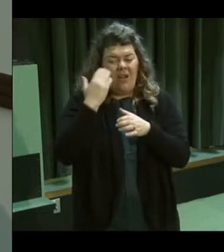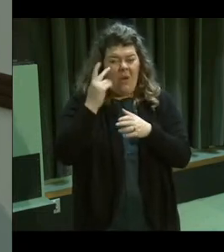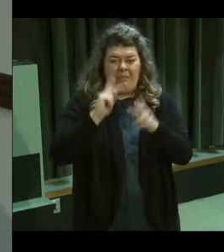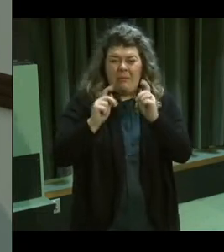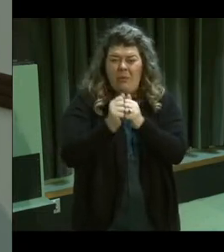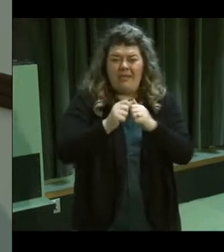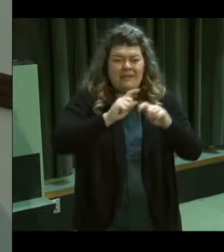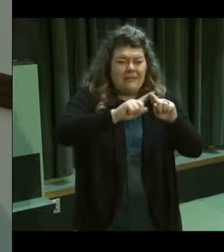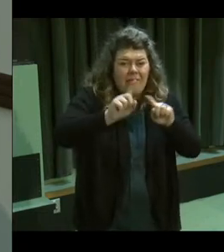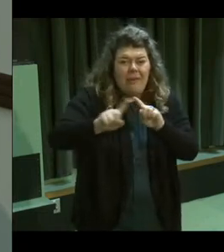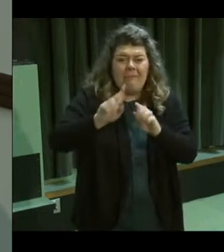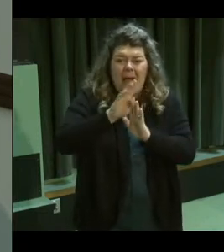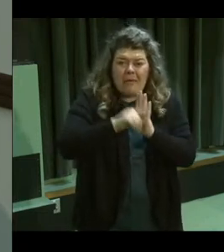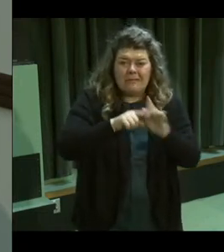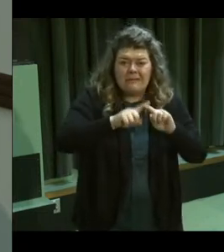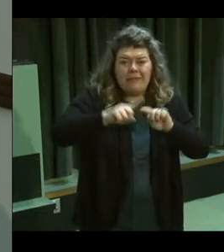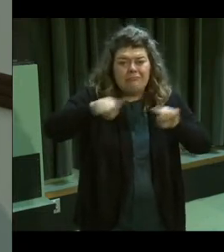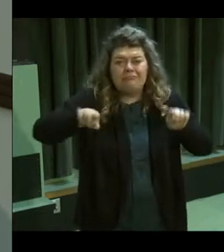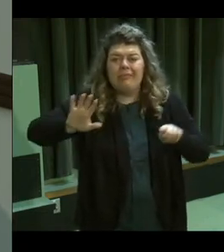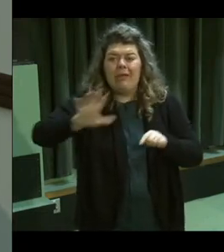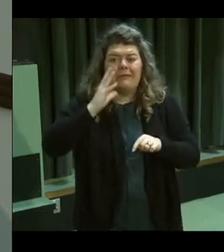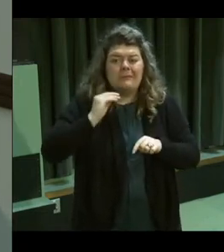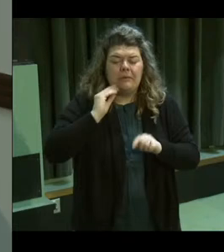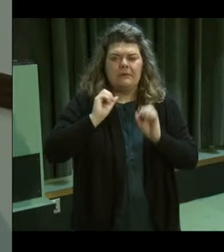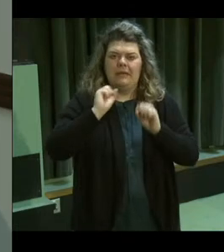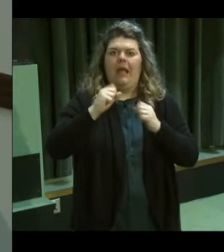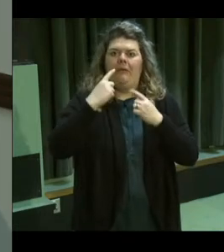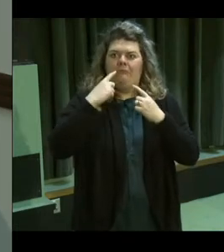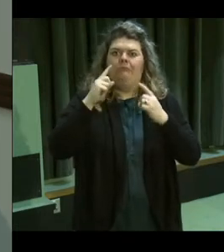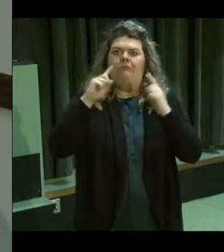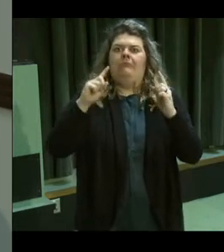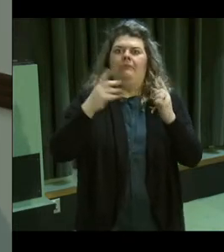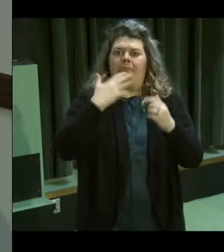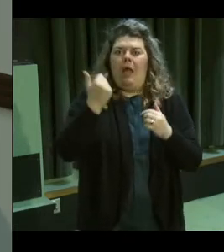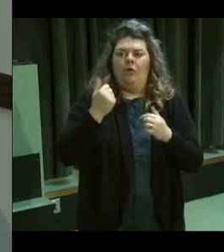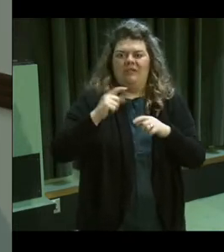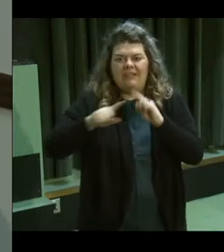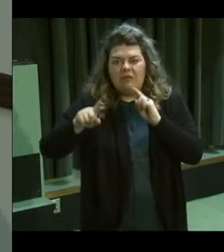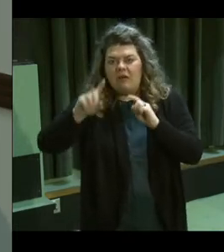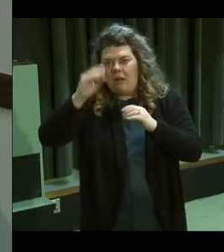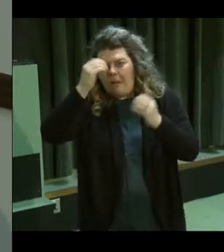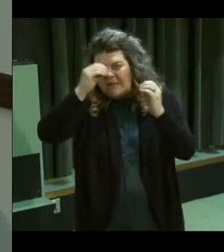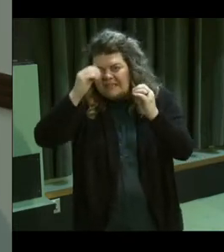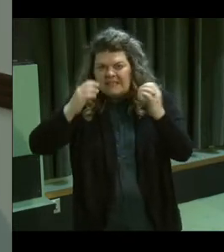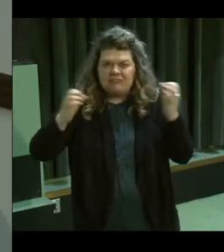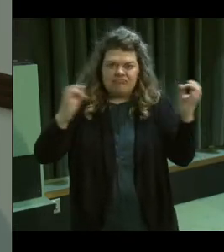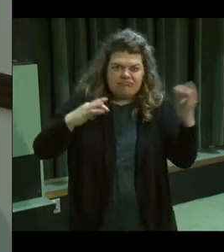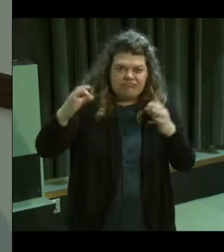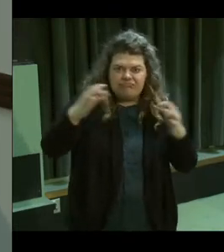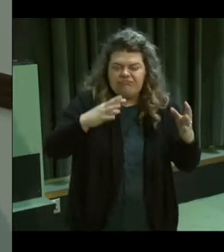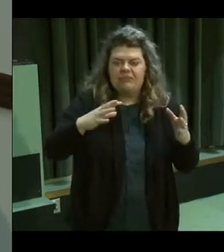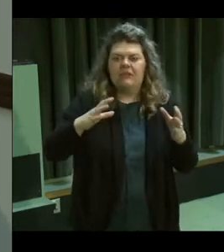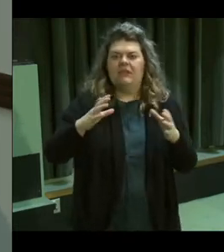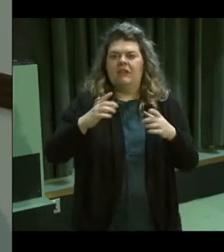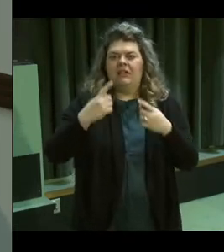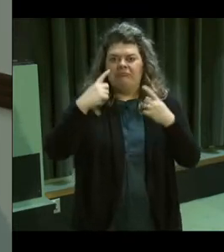experiences could only serve the union better, because they would